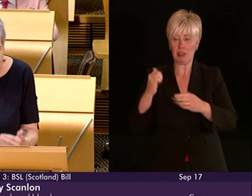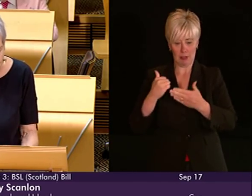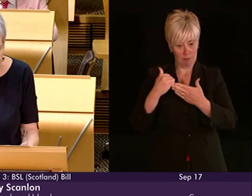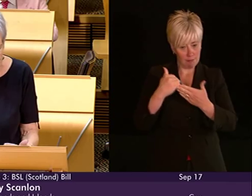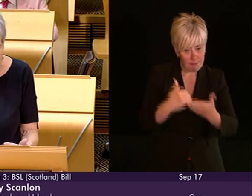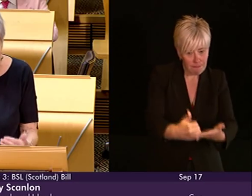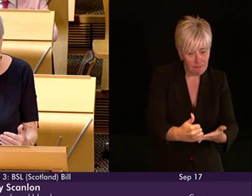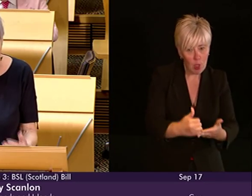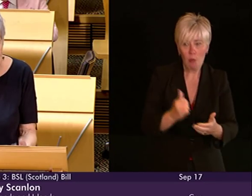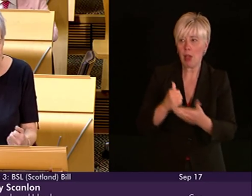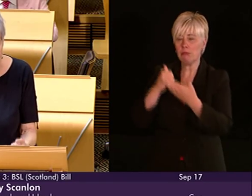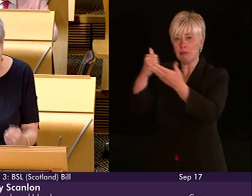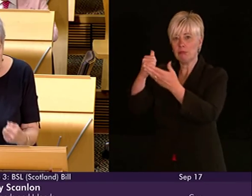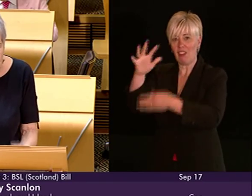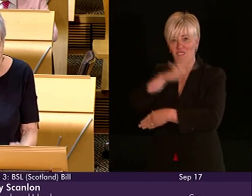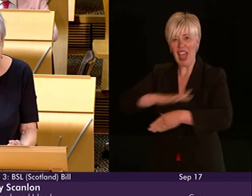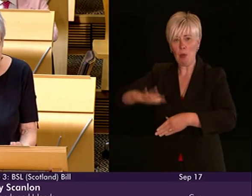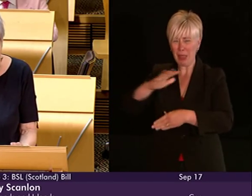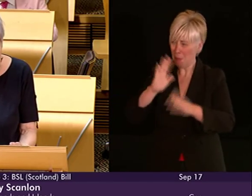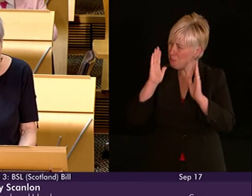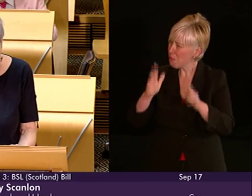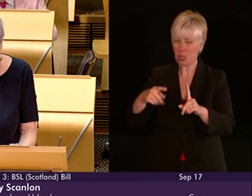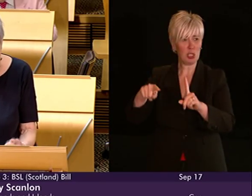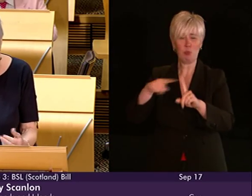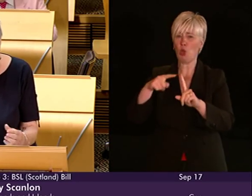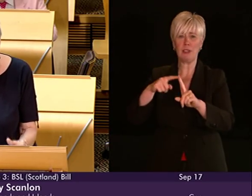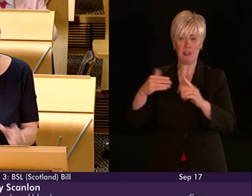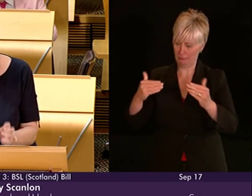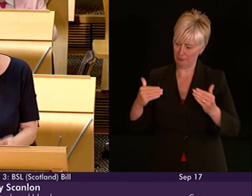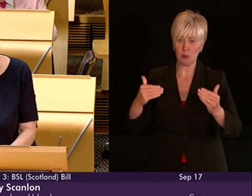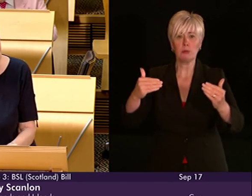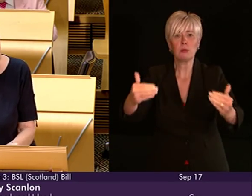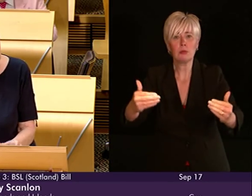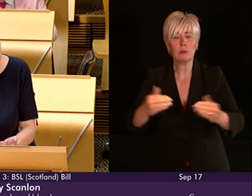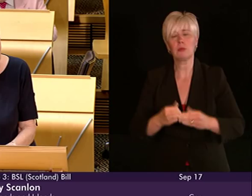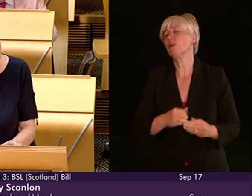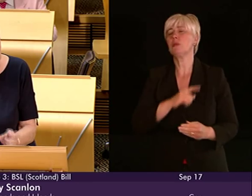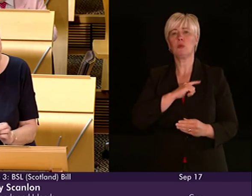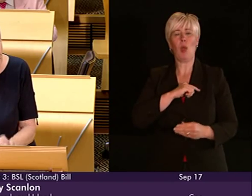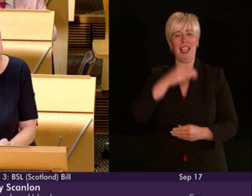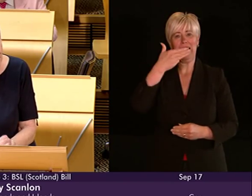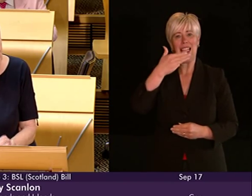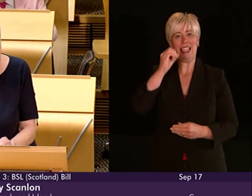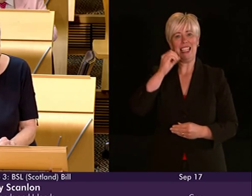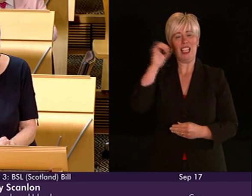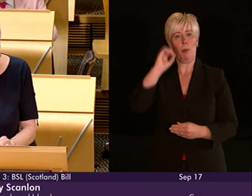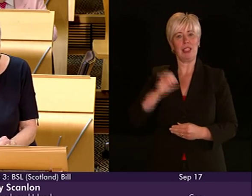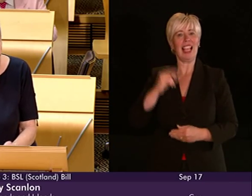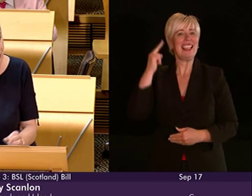helping families must be such a positive way forward, given that 90 per cent of deaf children